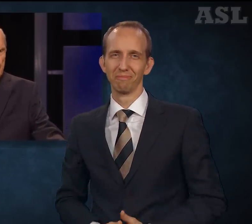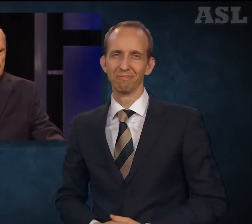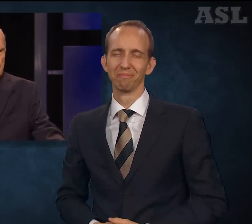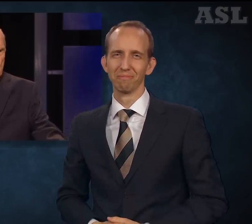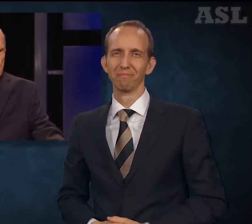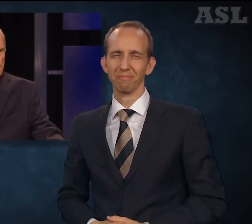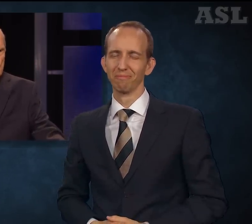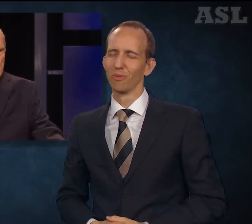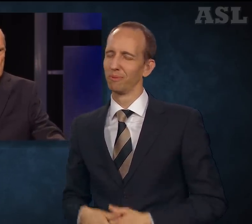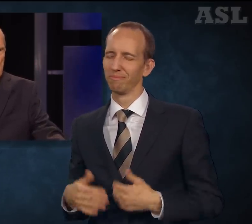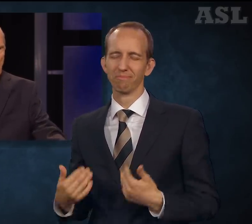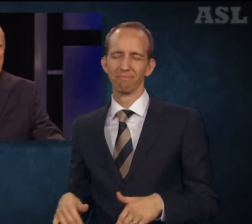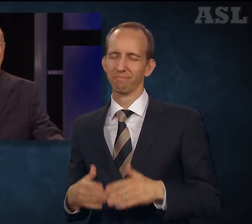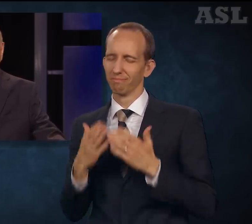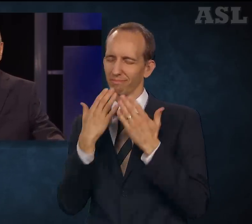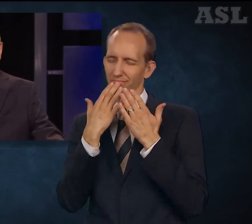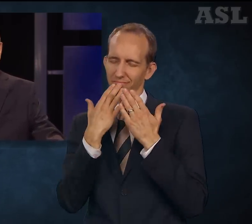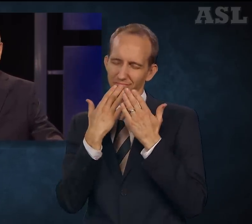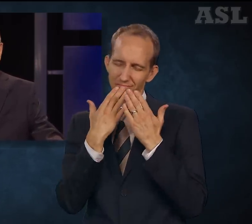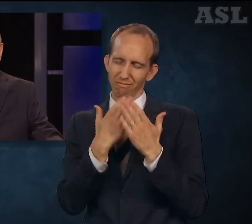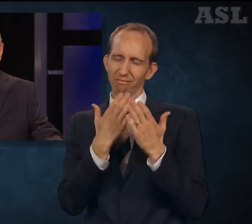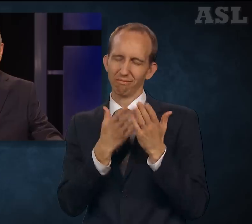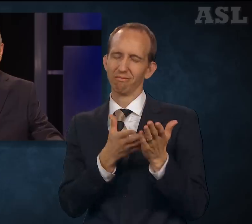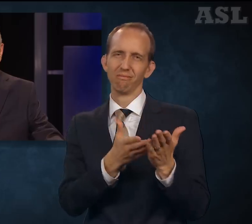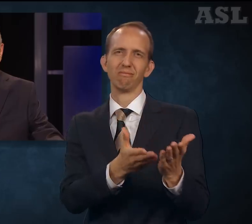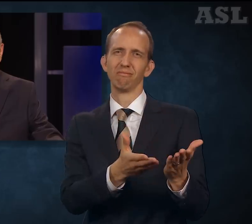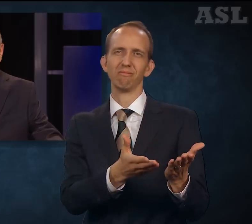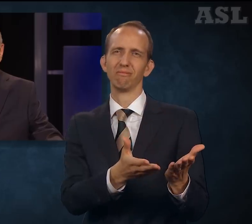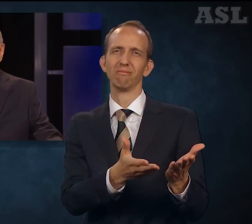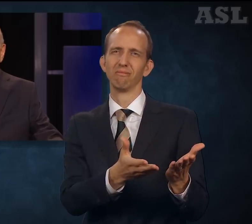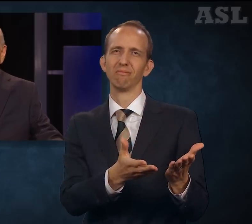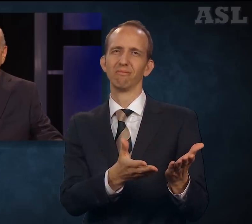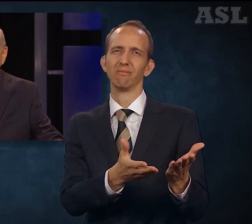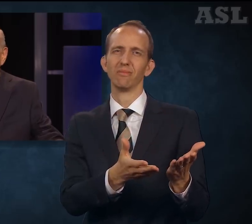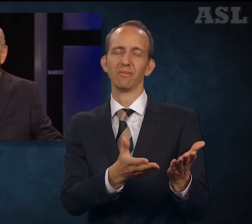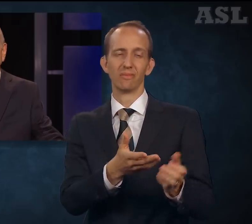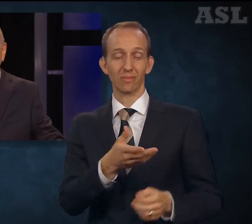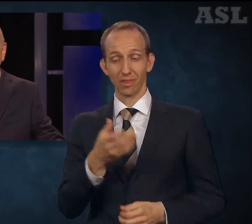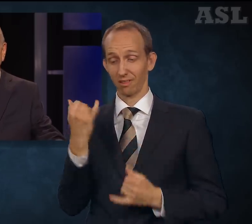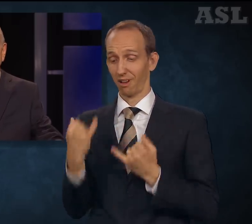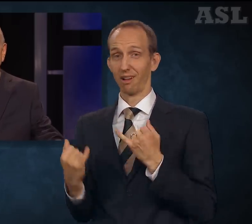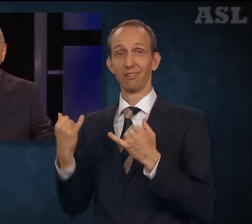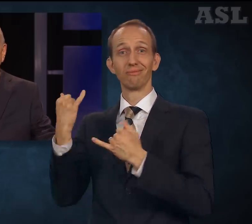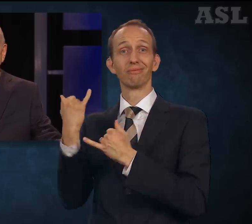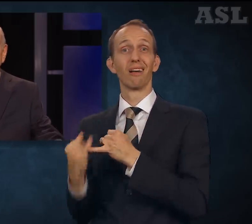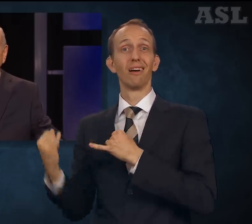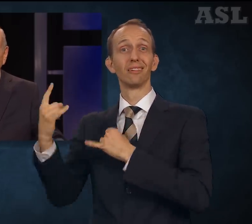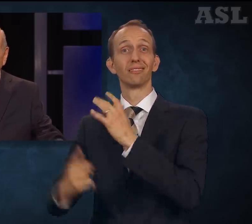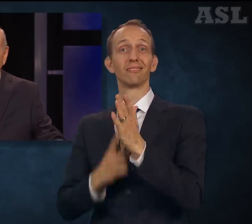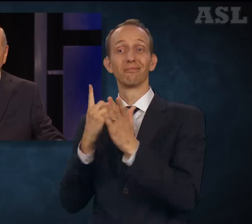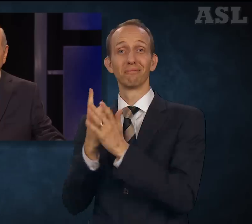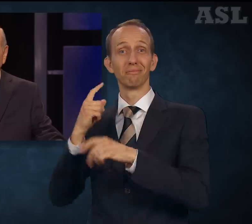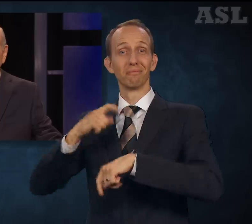THAT HYMN--"WE THANK THEE, O GOD, FOR A PROPHET"--TURNS OUR HEARTS TO THE PROPHET JOSEPH SMITH.